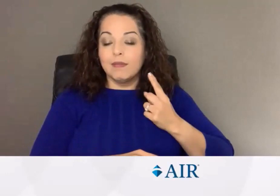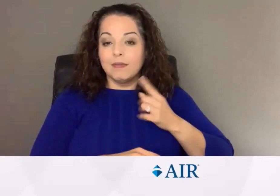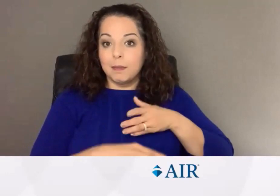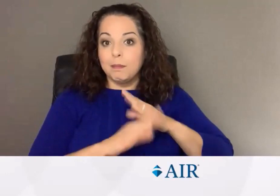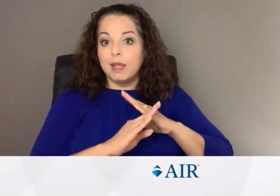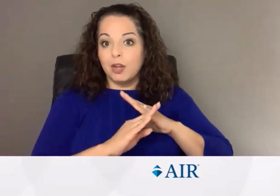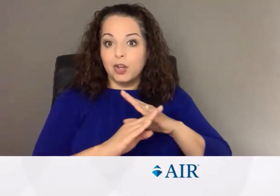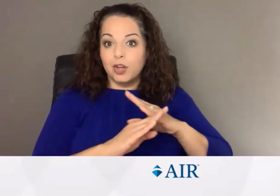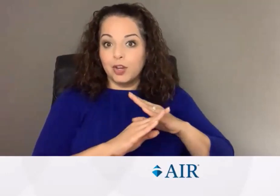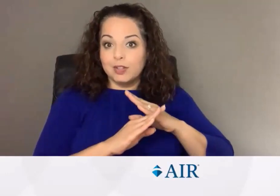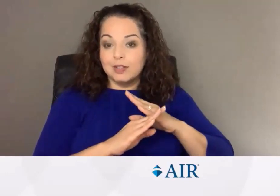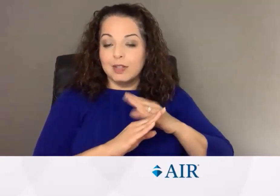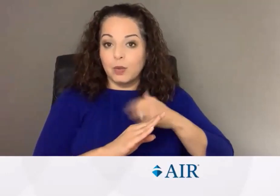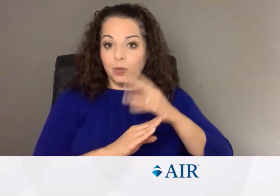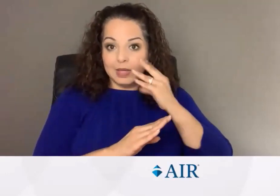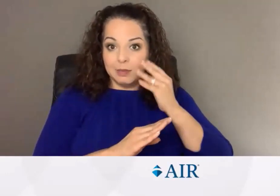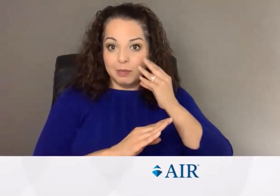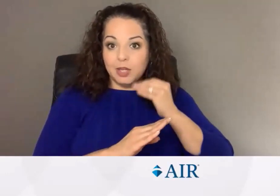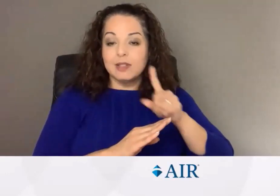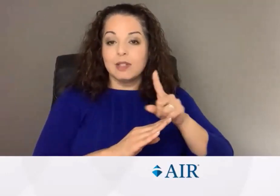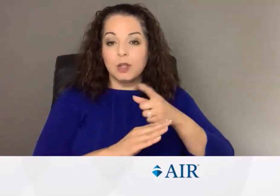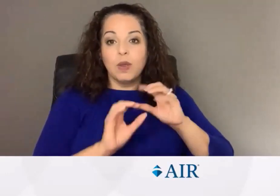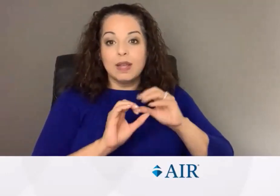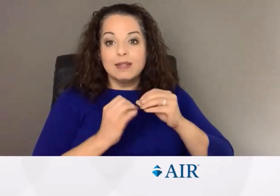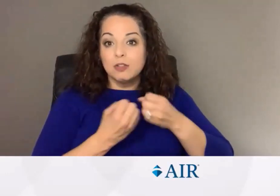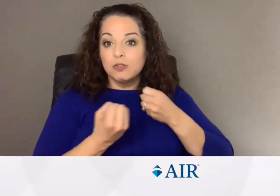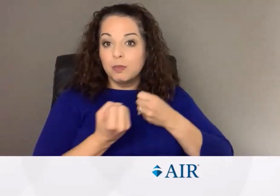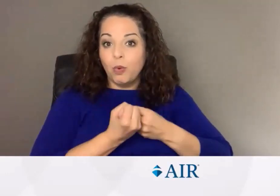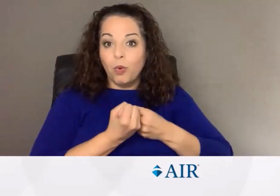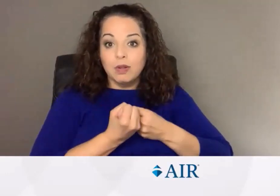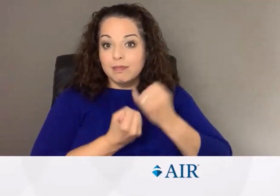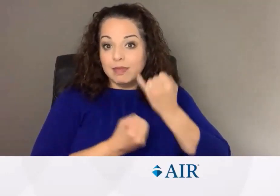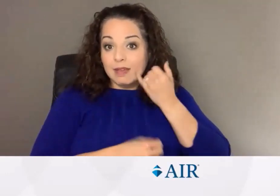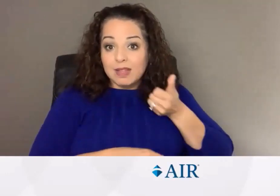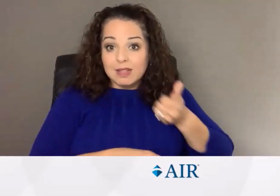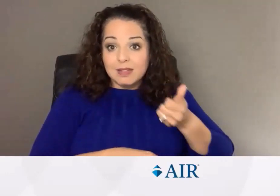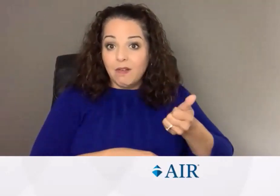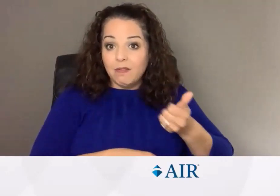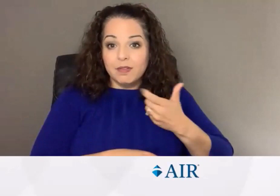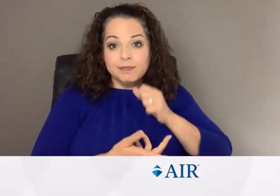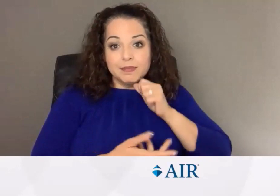the organizational support-- if the organization of itself